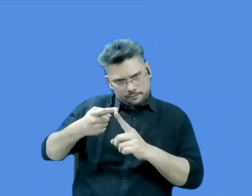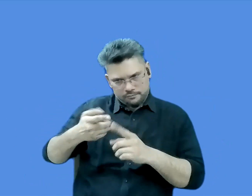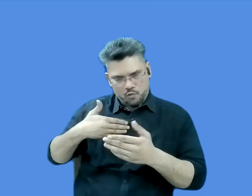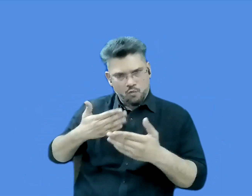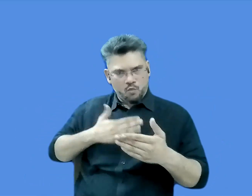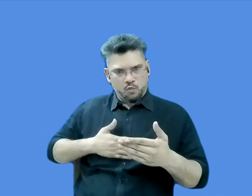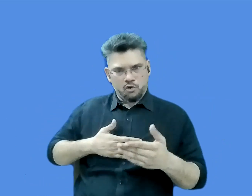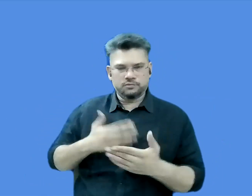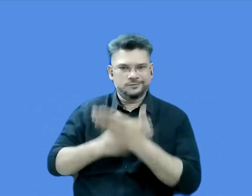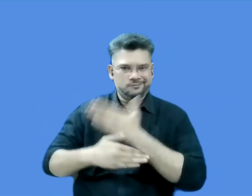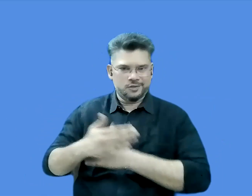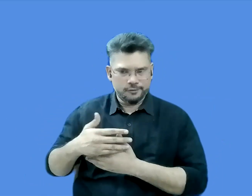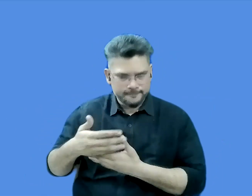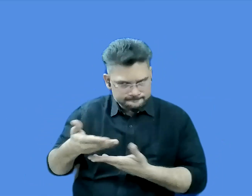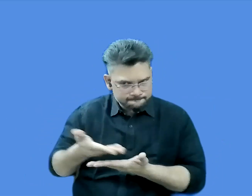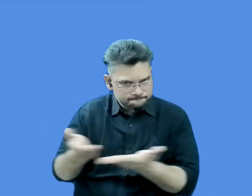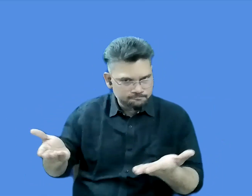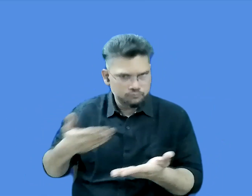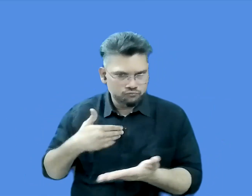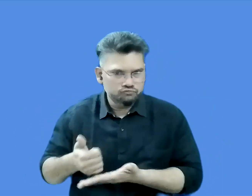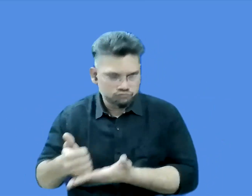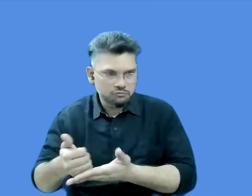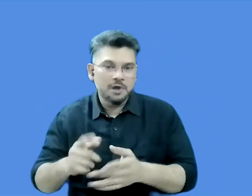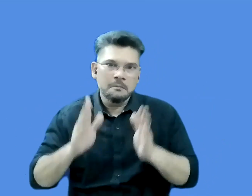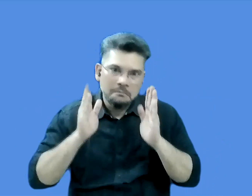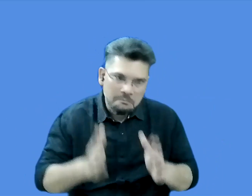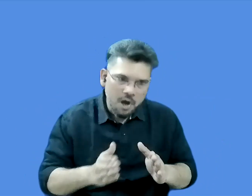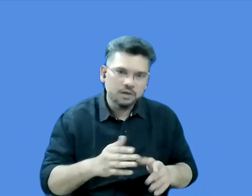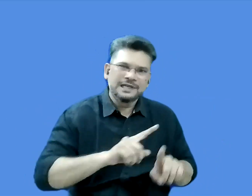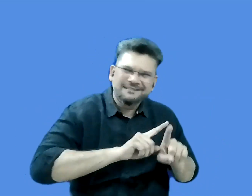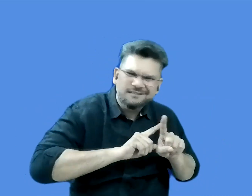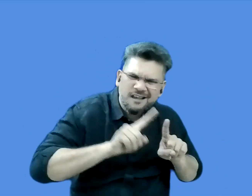focused on, targeting on programming Persons with Disability, there will be